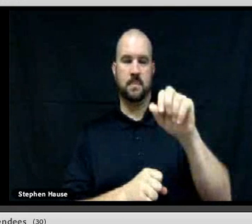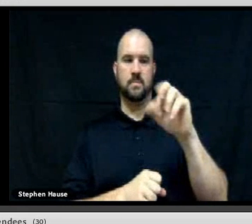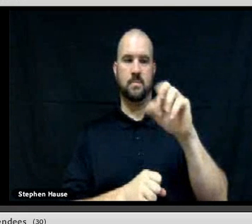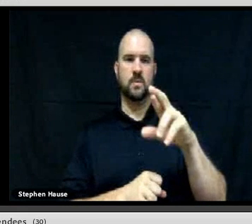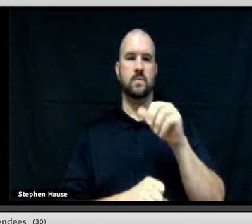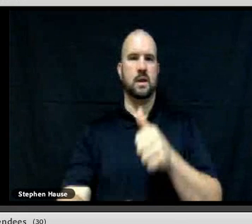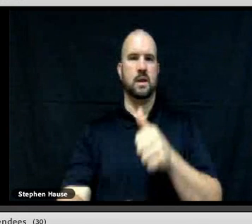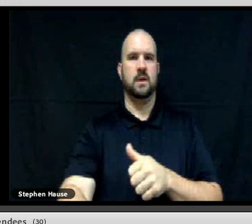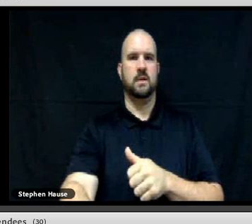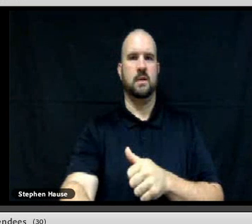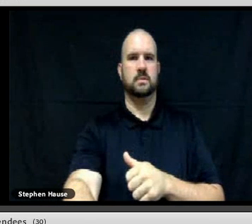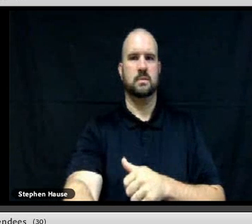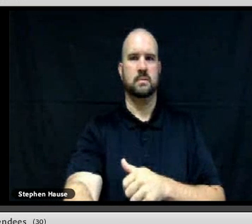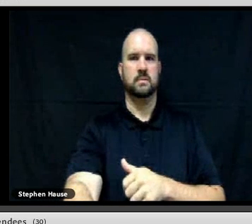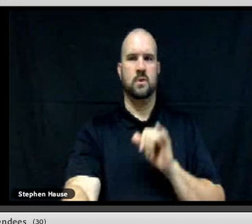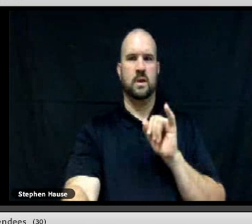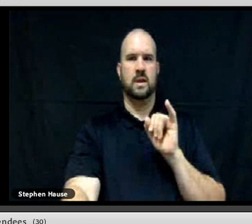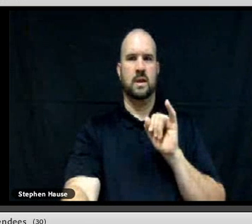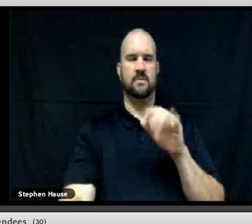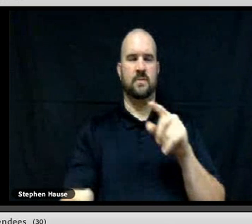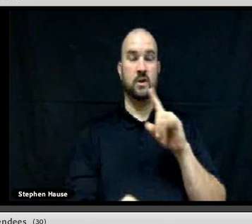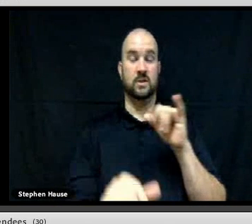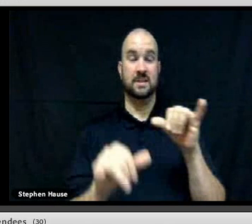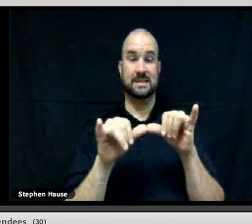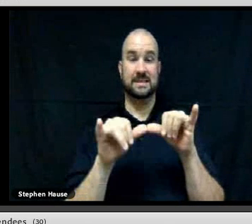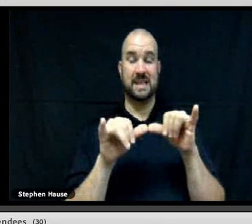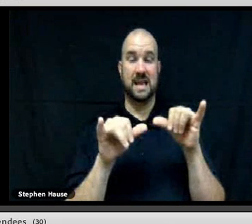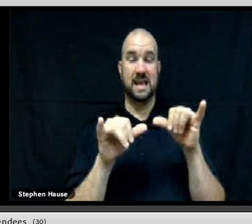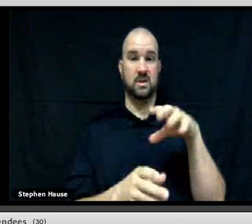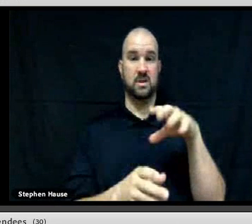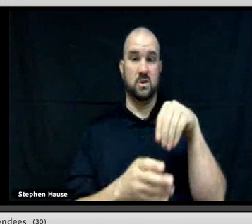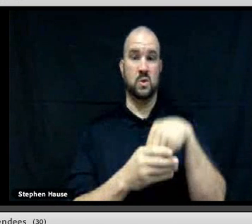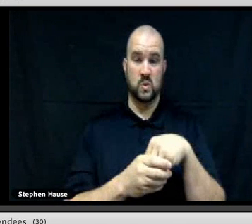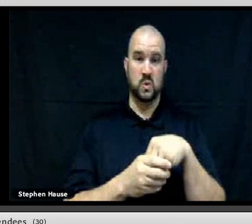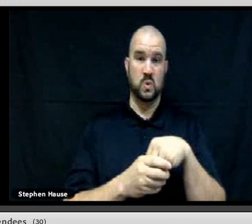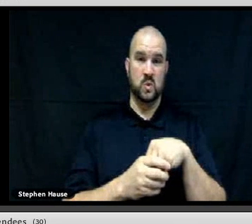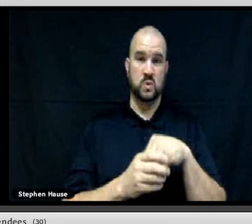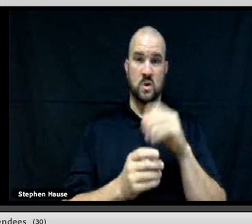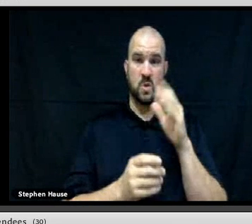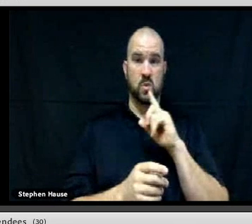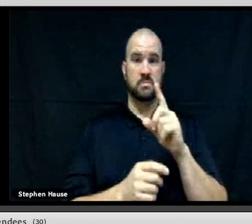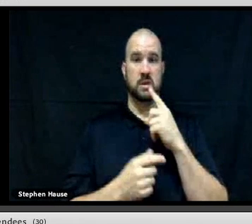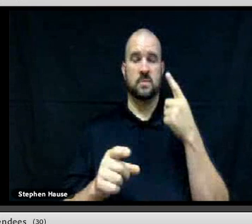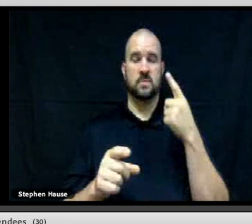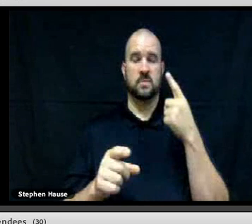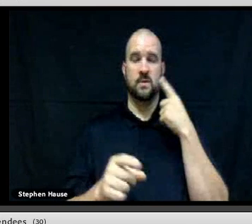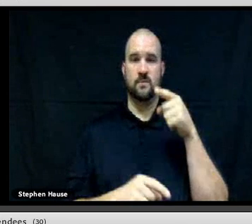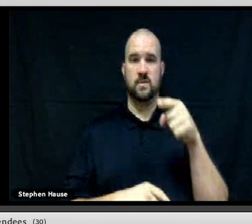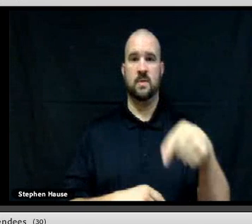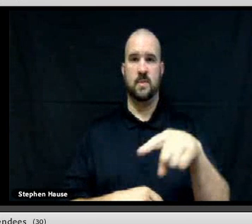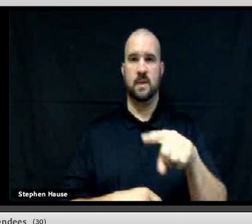so that it would be workable for them if it was a large enough image. So, I'm -- yeah, I'm curious about